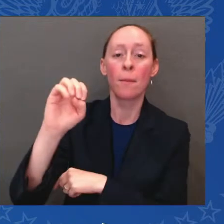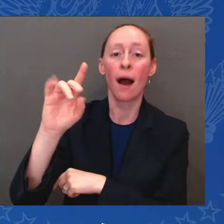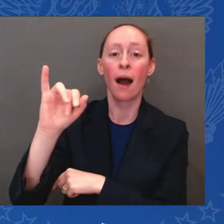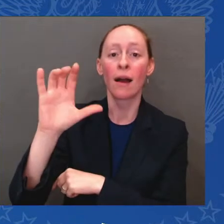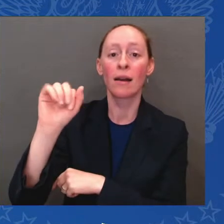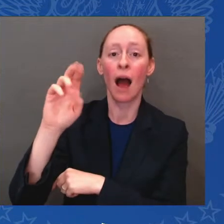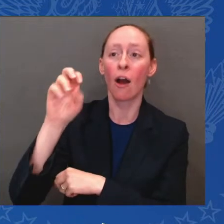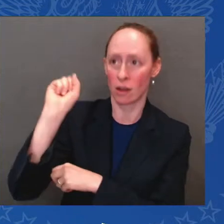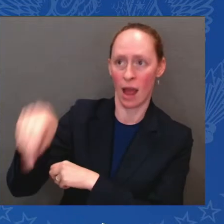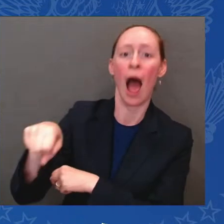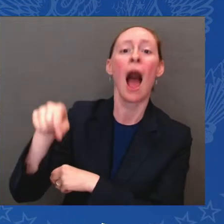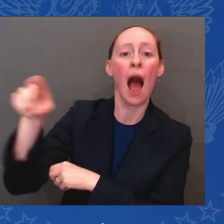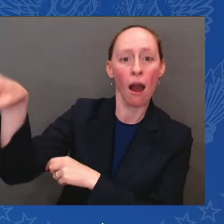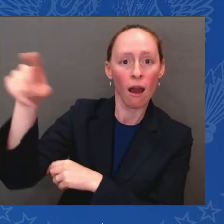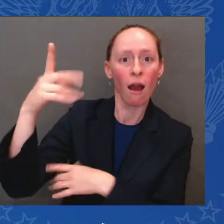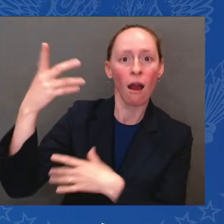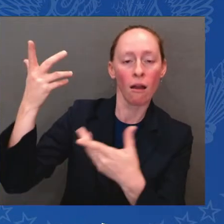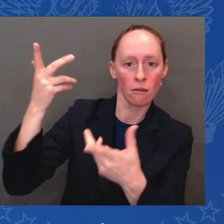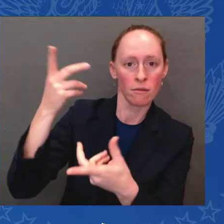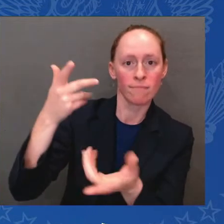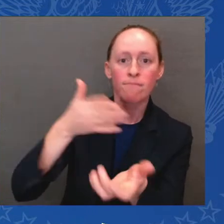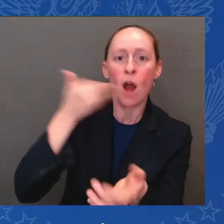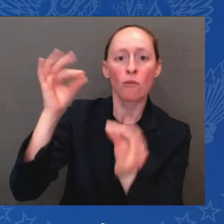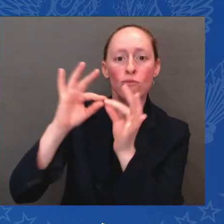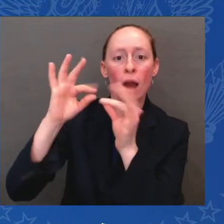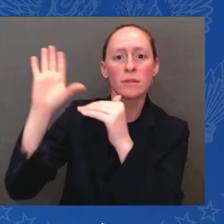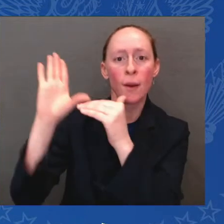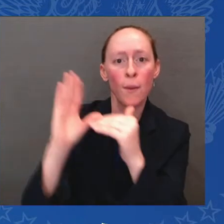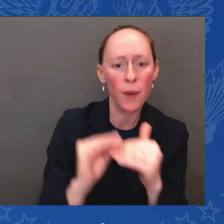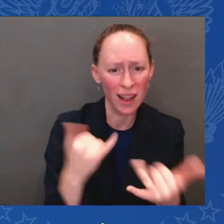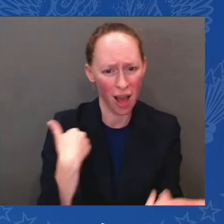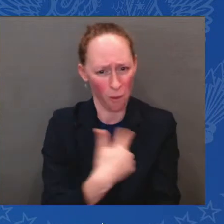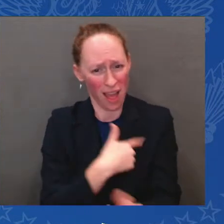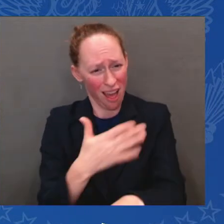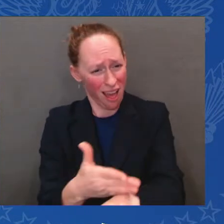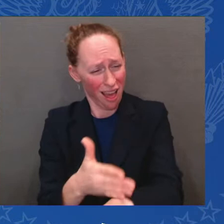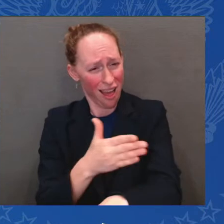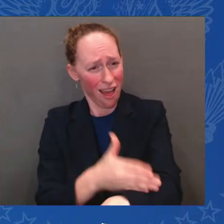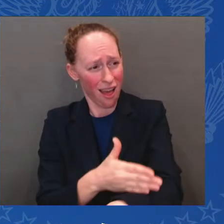of the Congress have steadfastly supported Ukraine to defend itself against the aggression